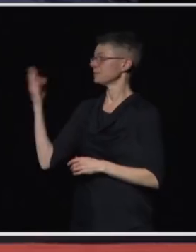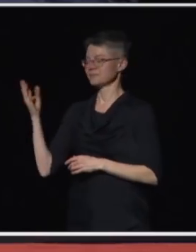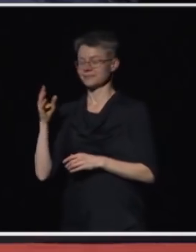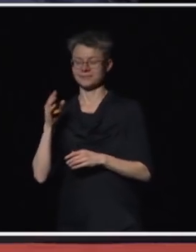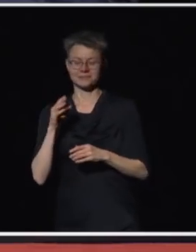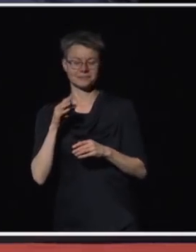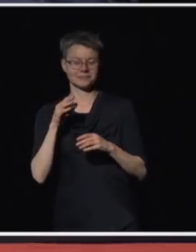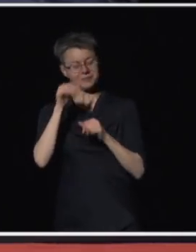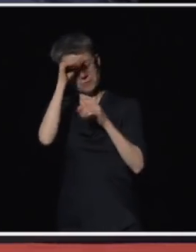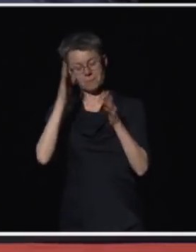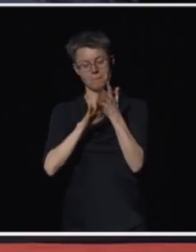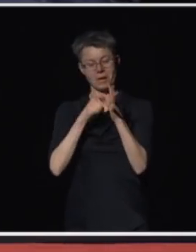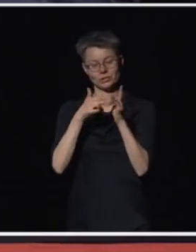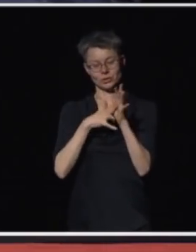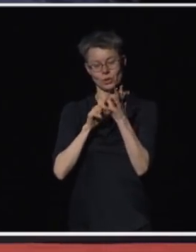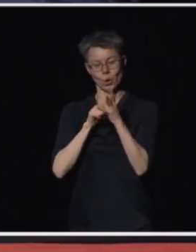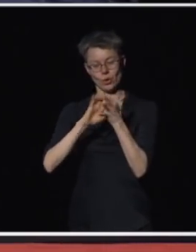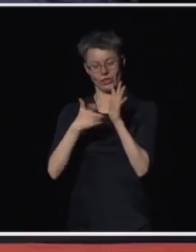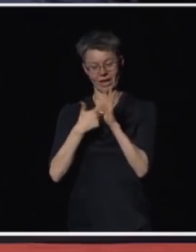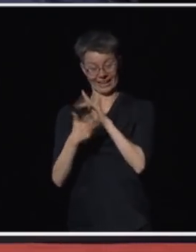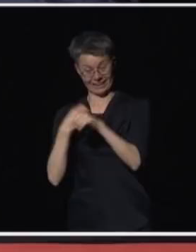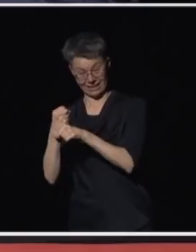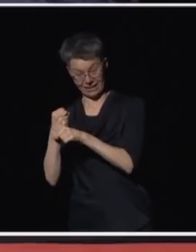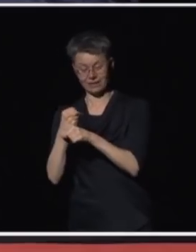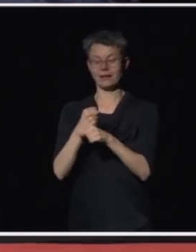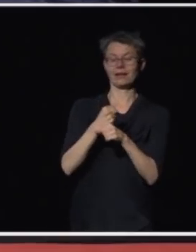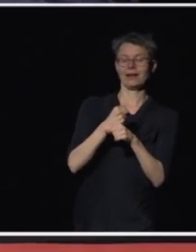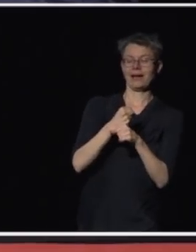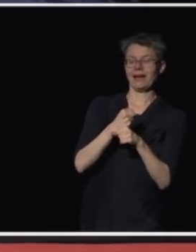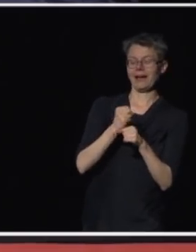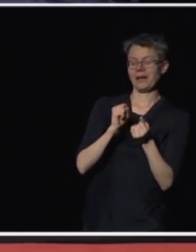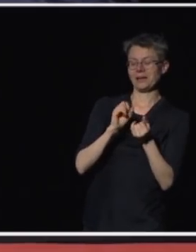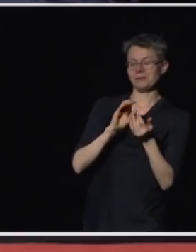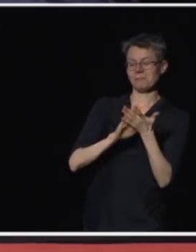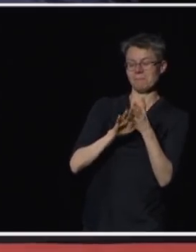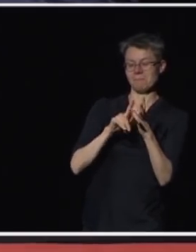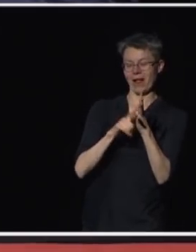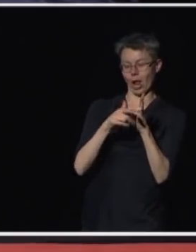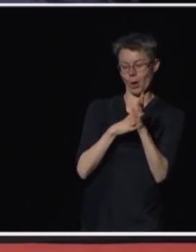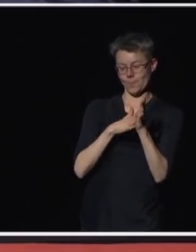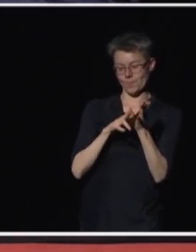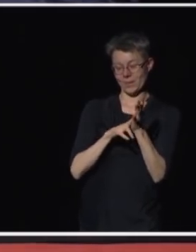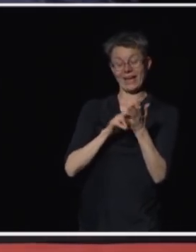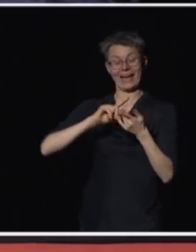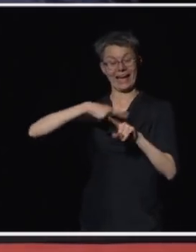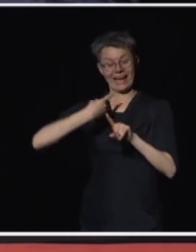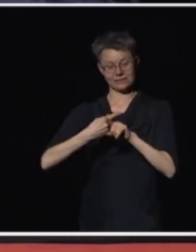and Malcolm X had different views on the role of violence and self-defence in that struggle. Where did your dad sit on that